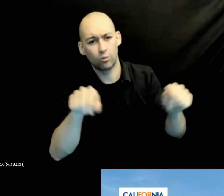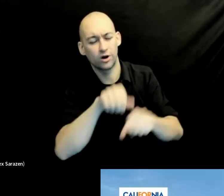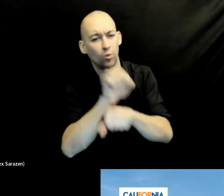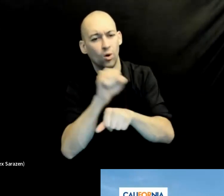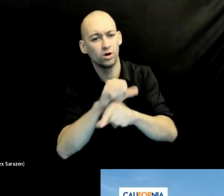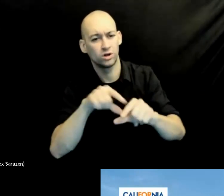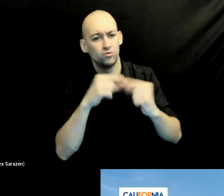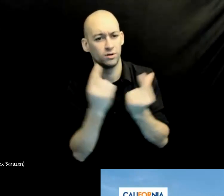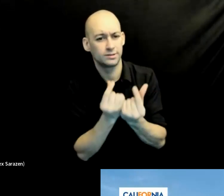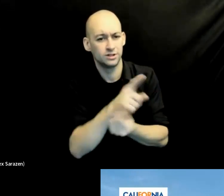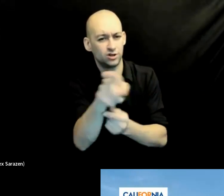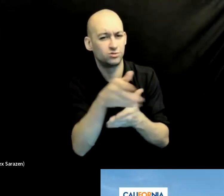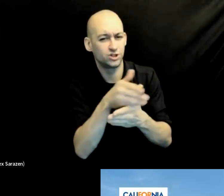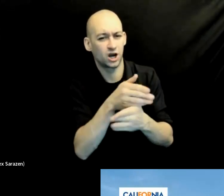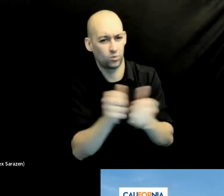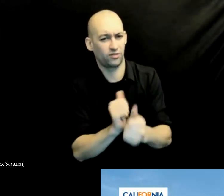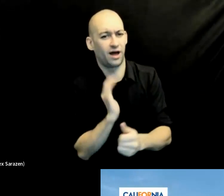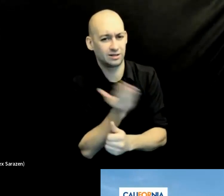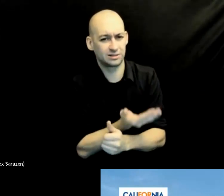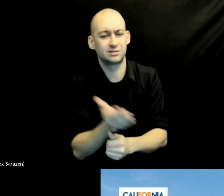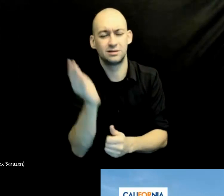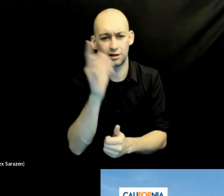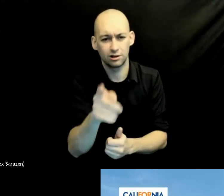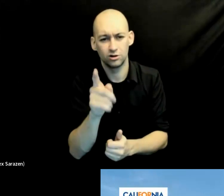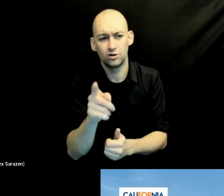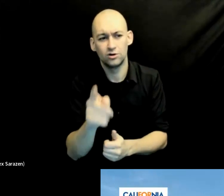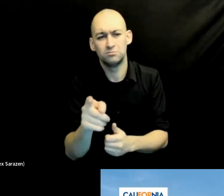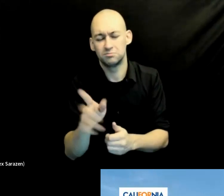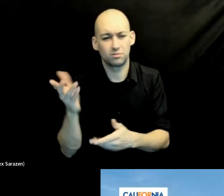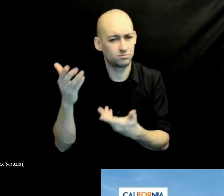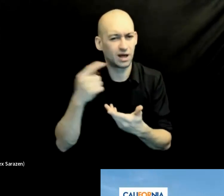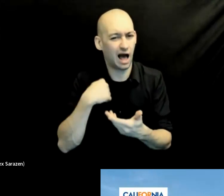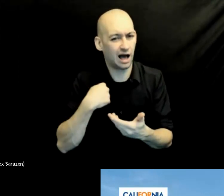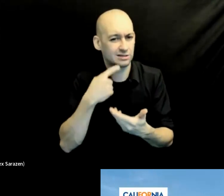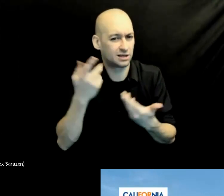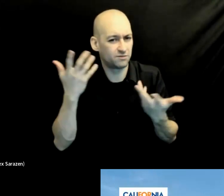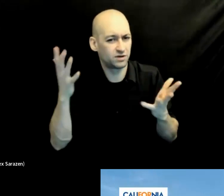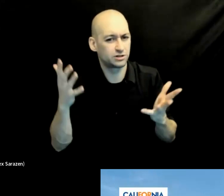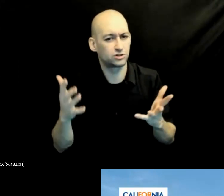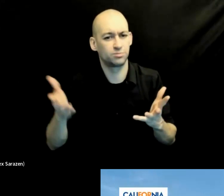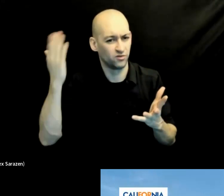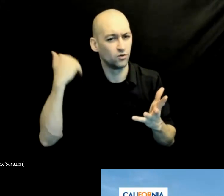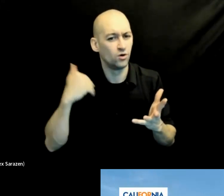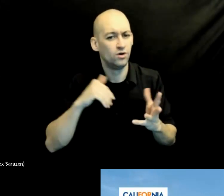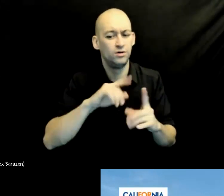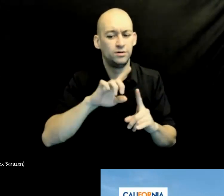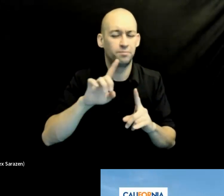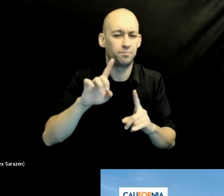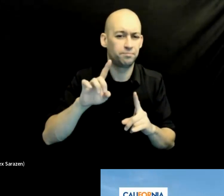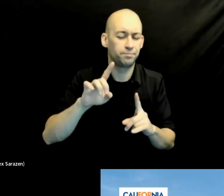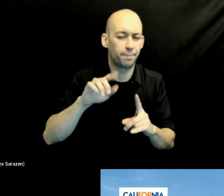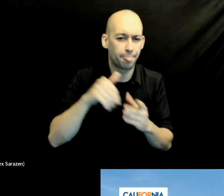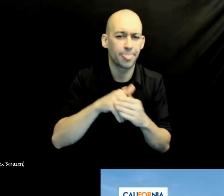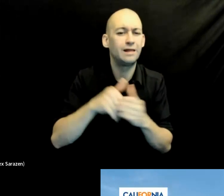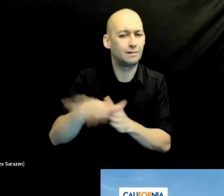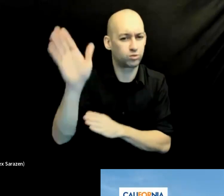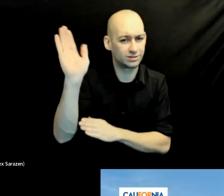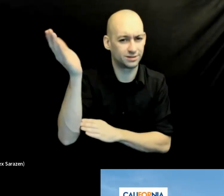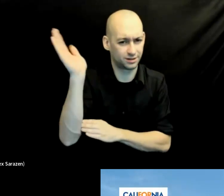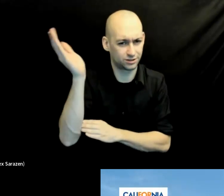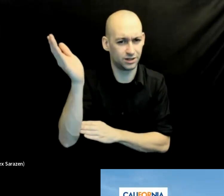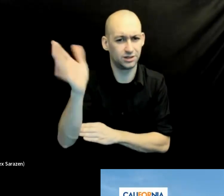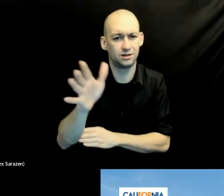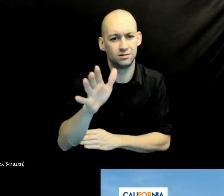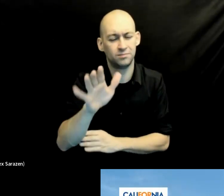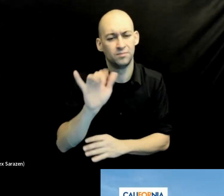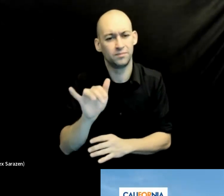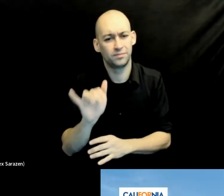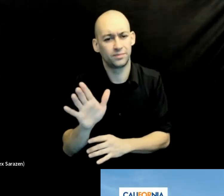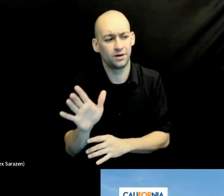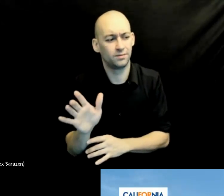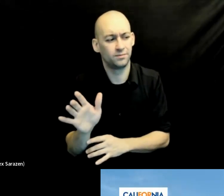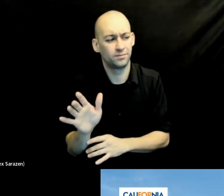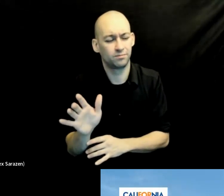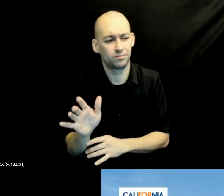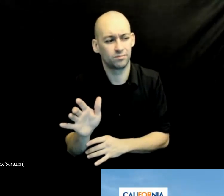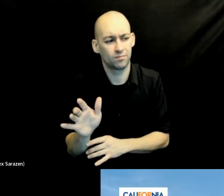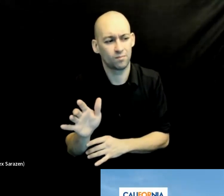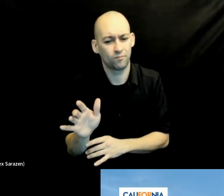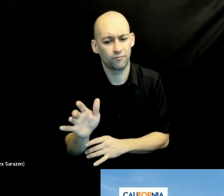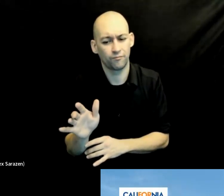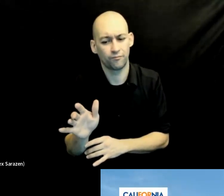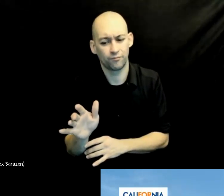that you shared with us. And so I had mentioned earlier in the in the presentation that the that